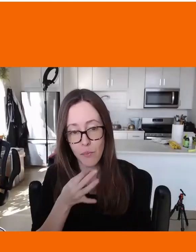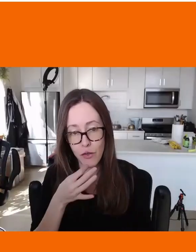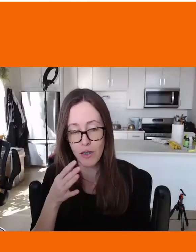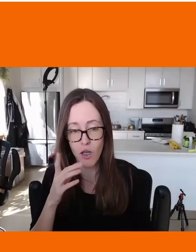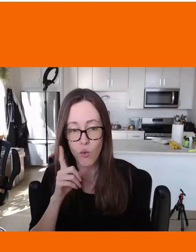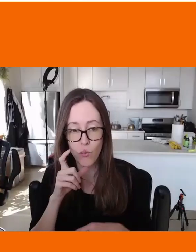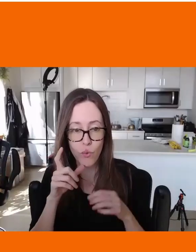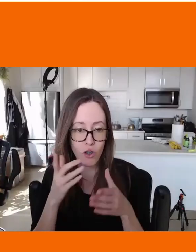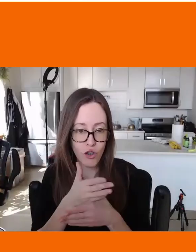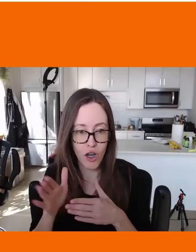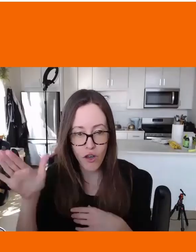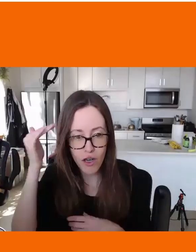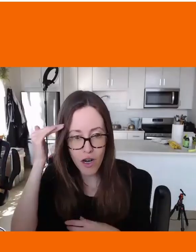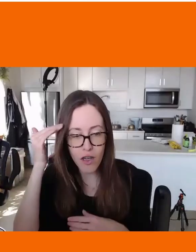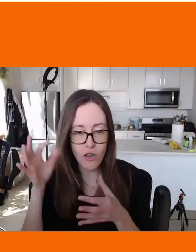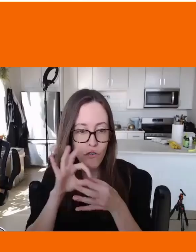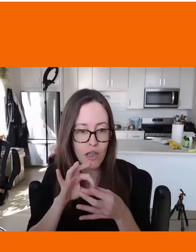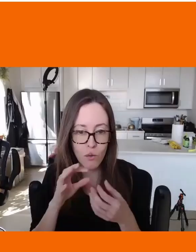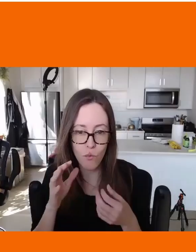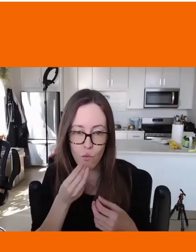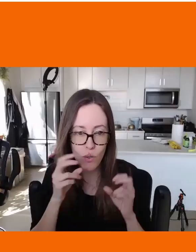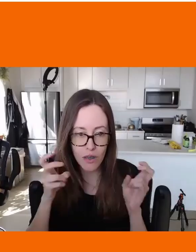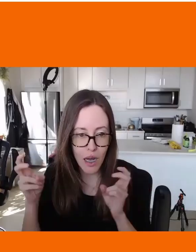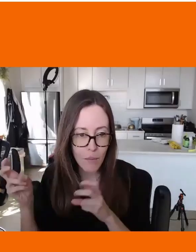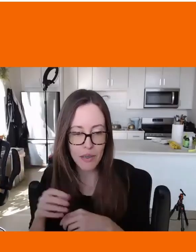to food in sign language.